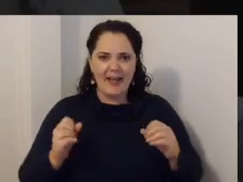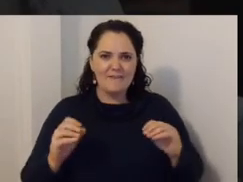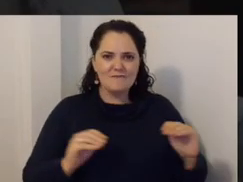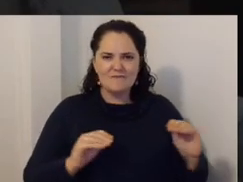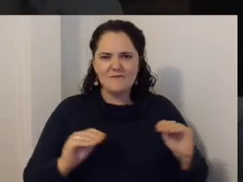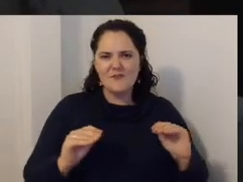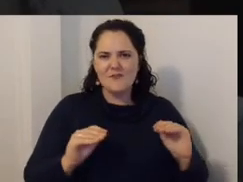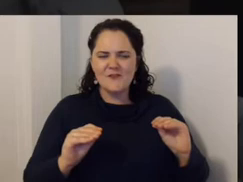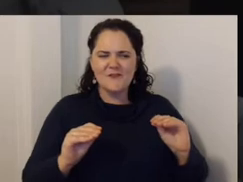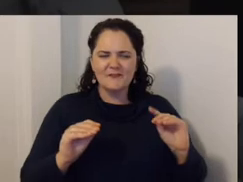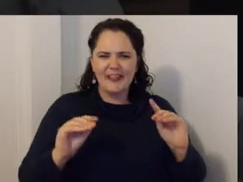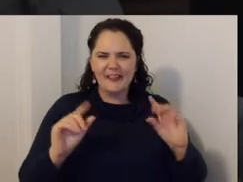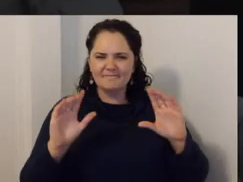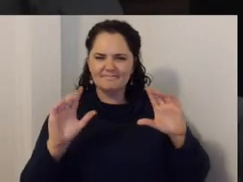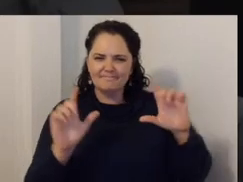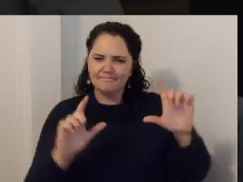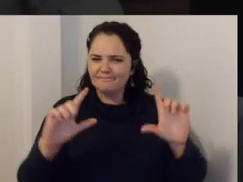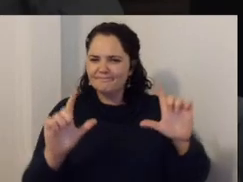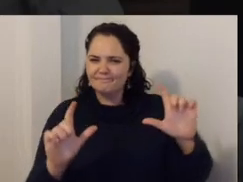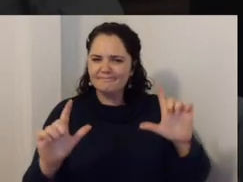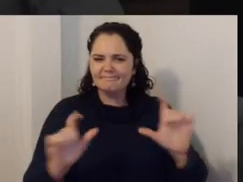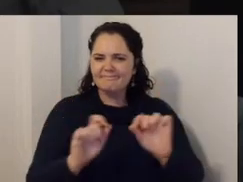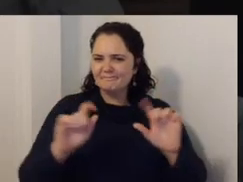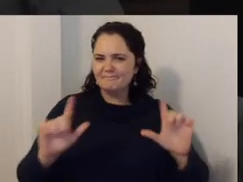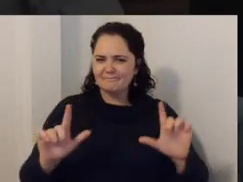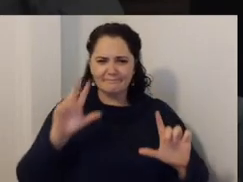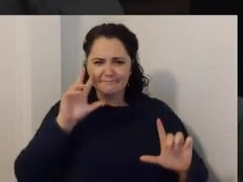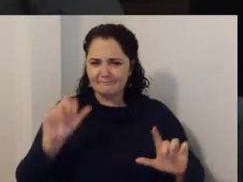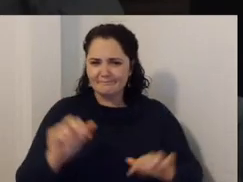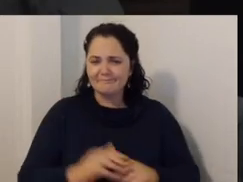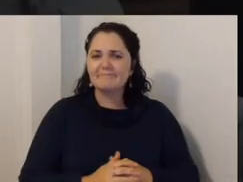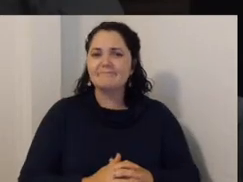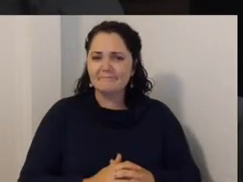really beautiful way and this type of uh painting and drawing was called painting and drawing in